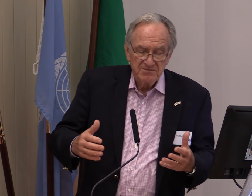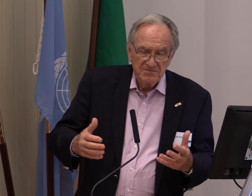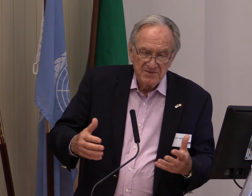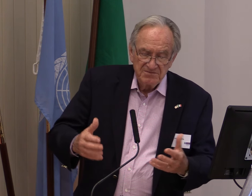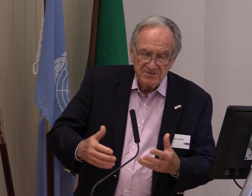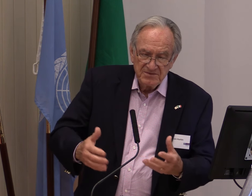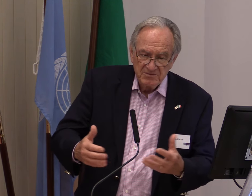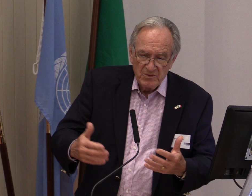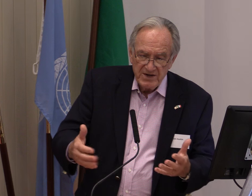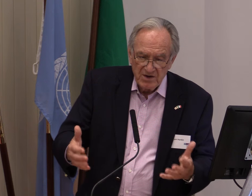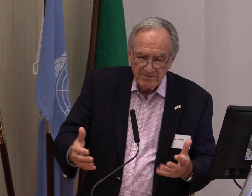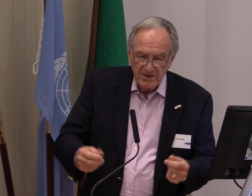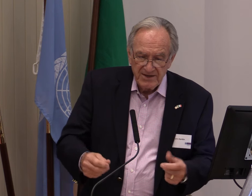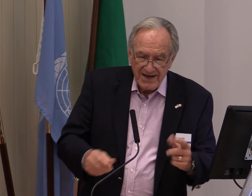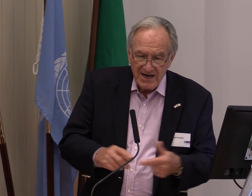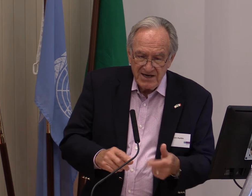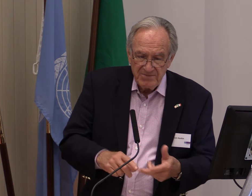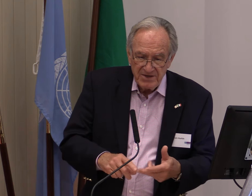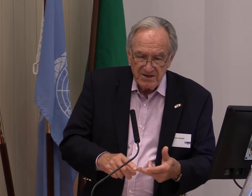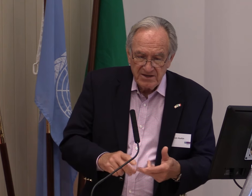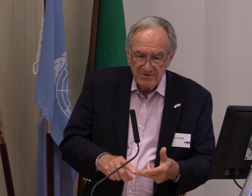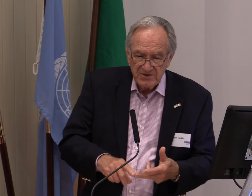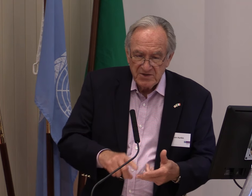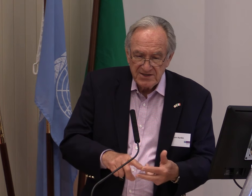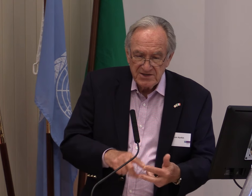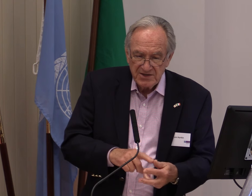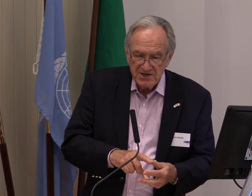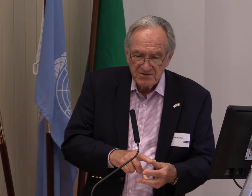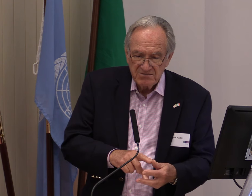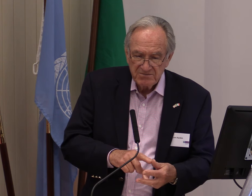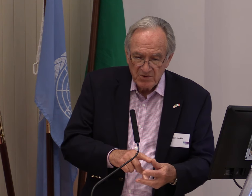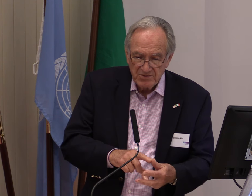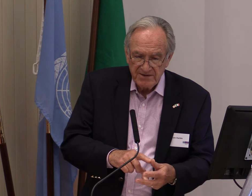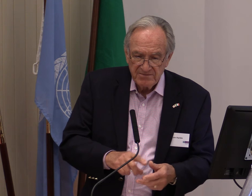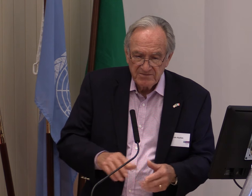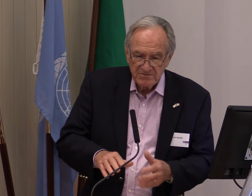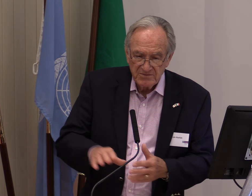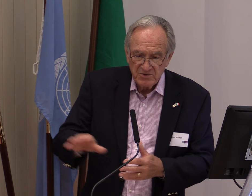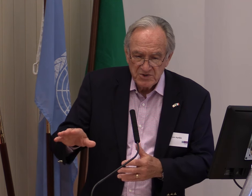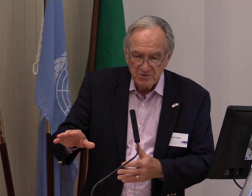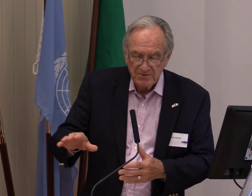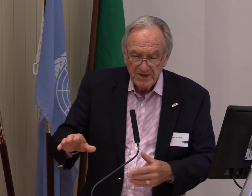had what we call in America, IEP, Individualised Education Programme through school.